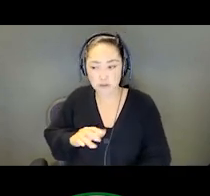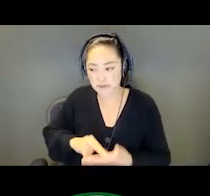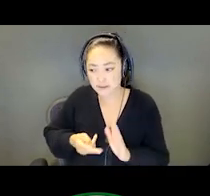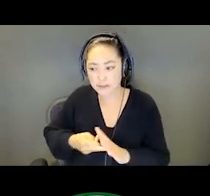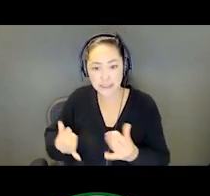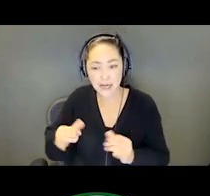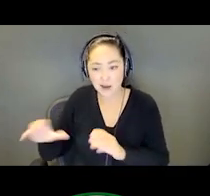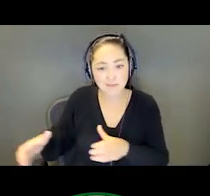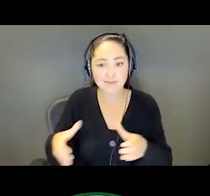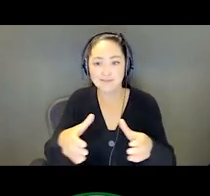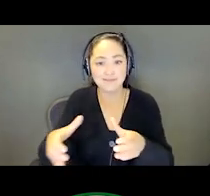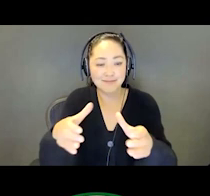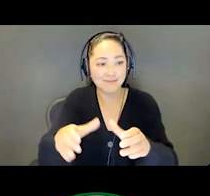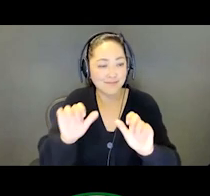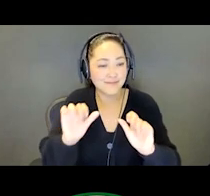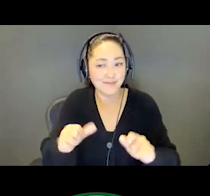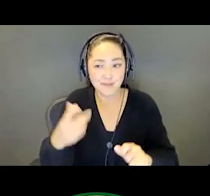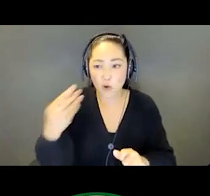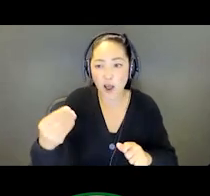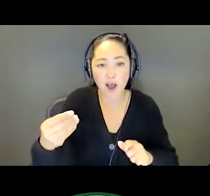One of some of our clients.